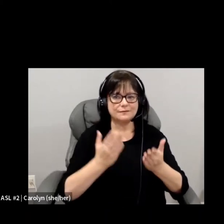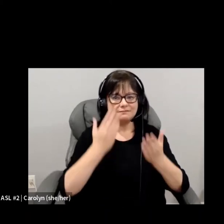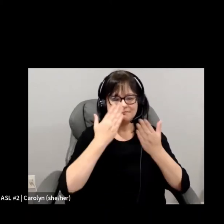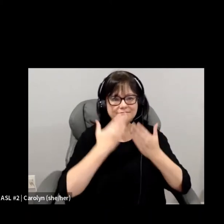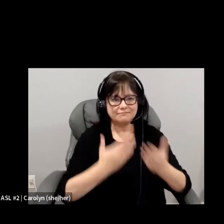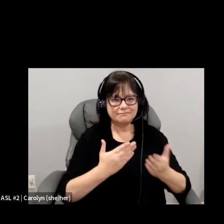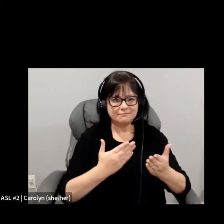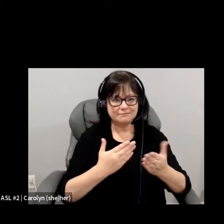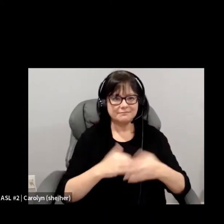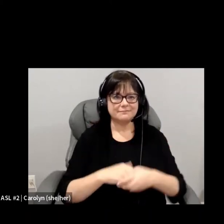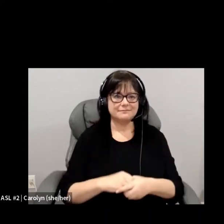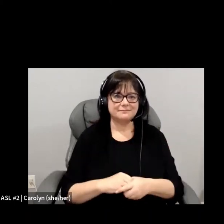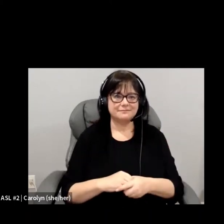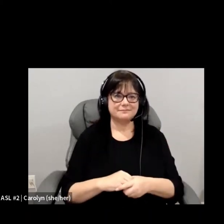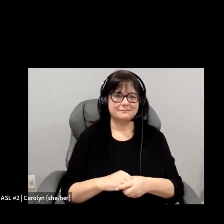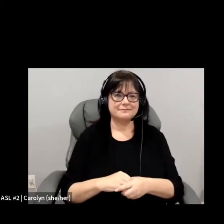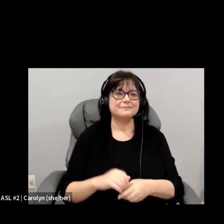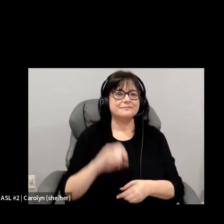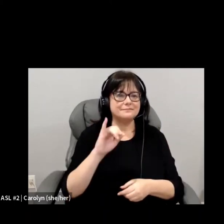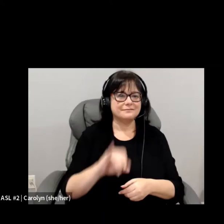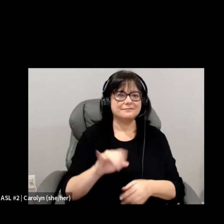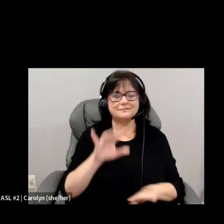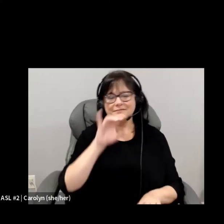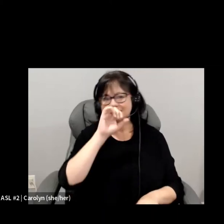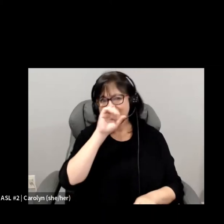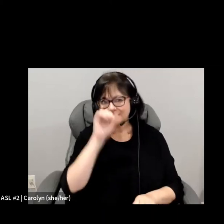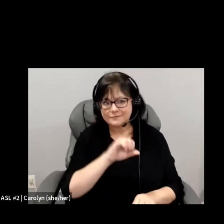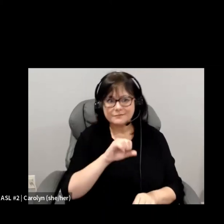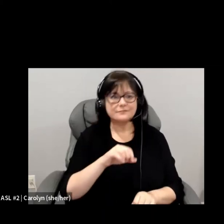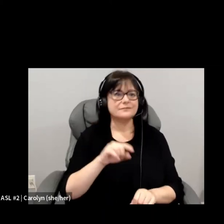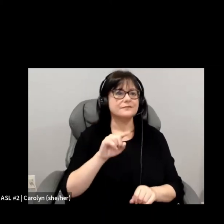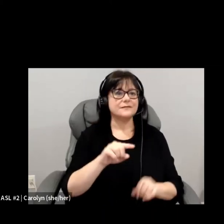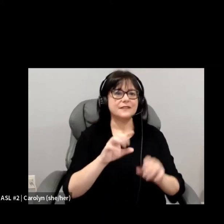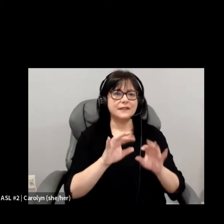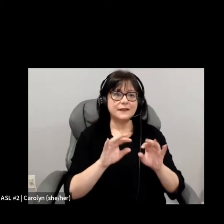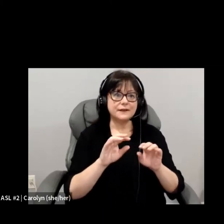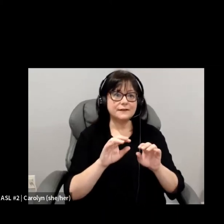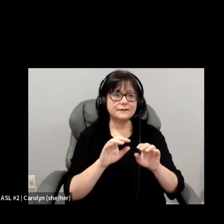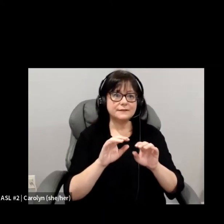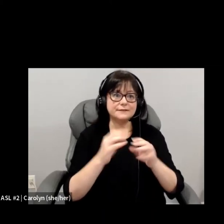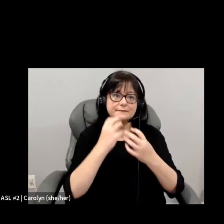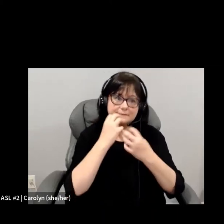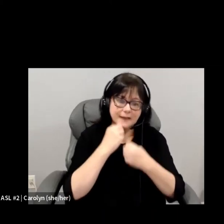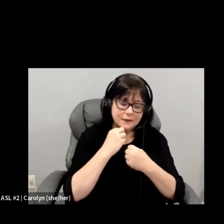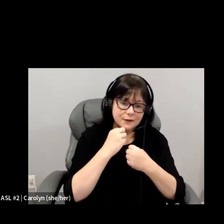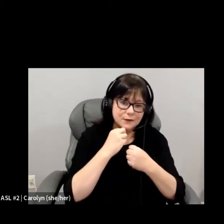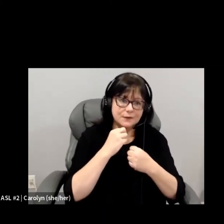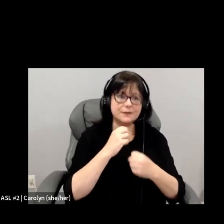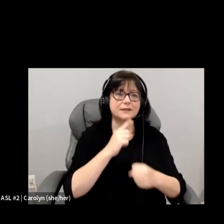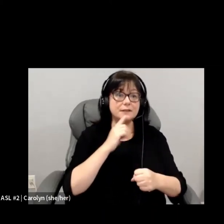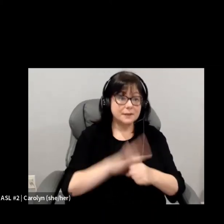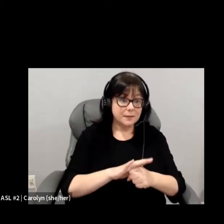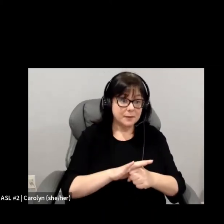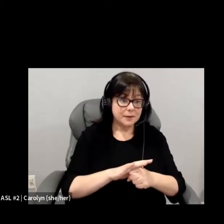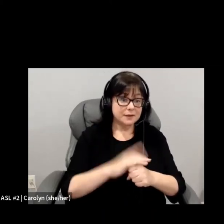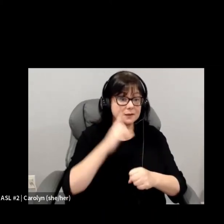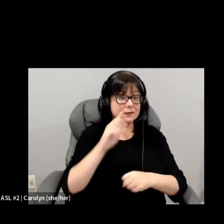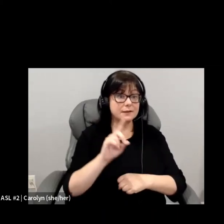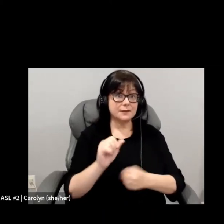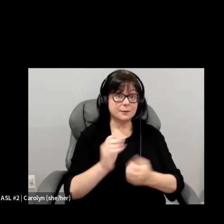ITS VALUES, MISSION, COMMITMENT TO DISABILITY RIGHTS, INCLUSIVENESS AND ITS PEOPLE.